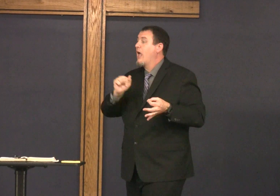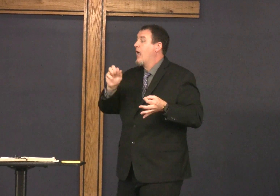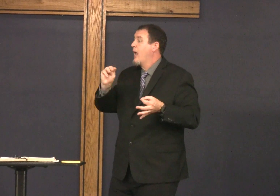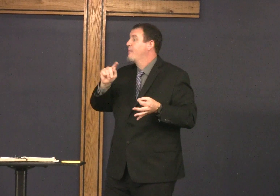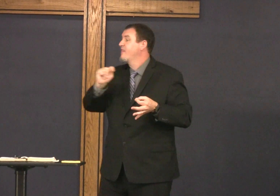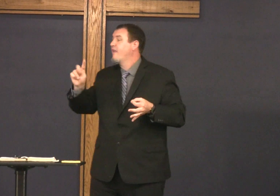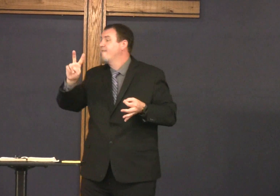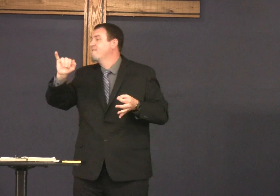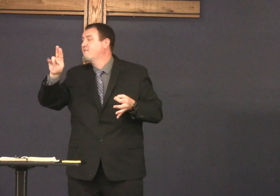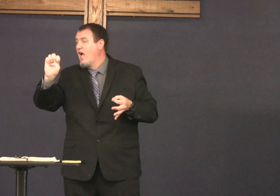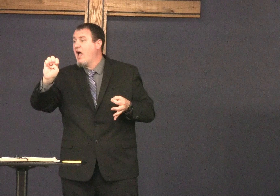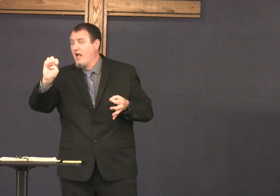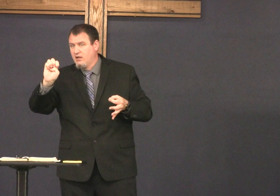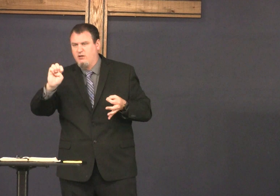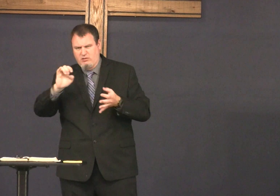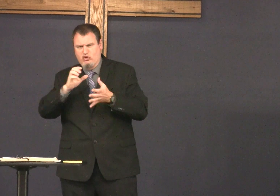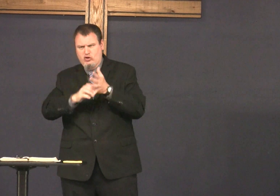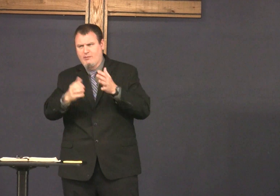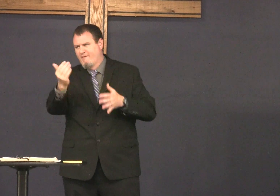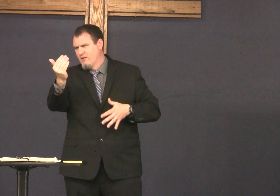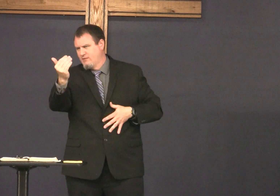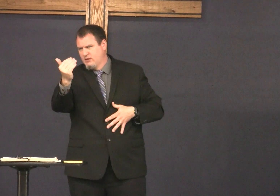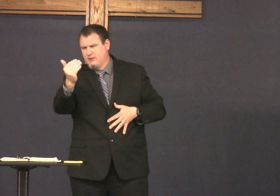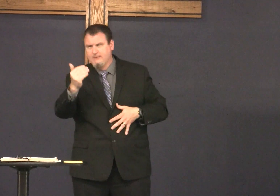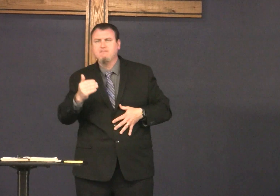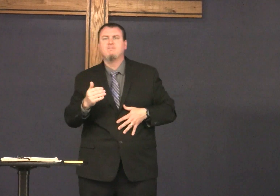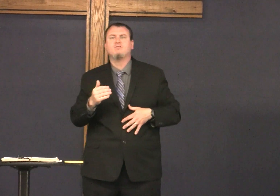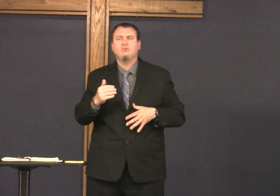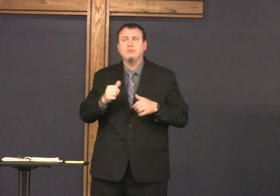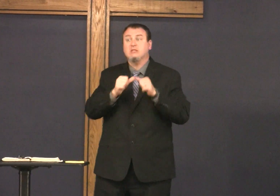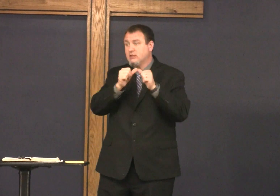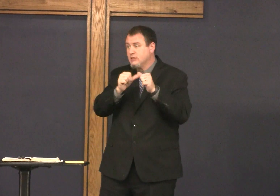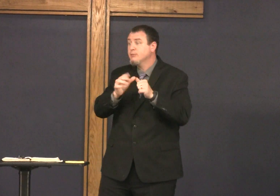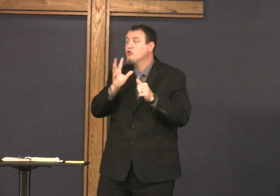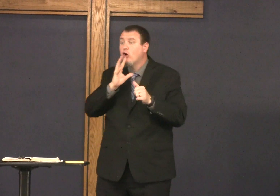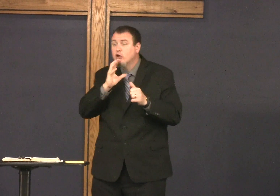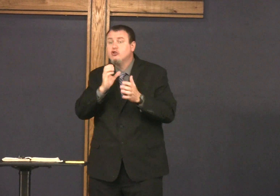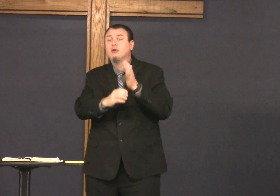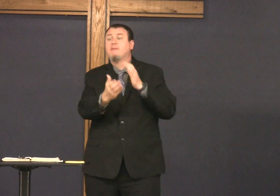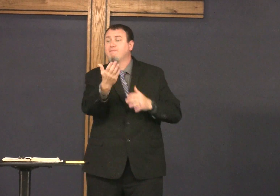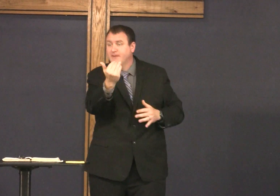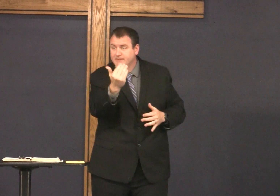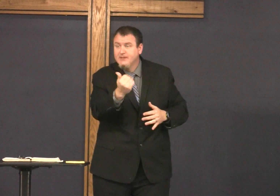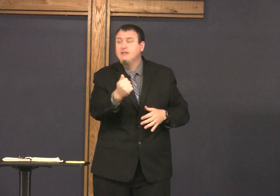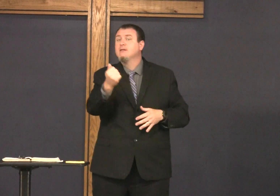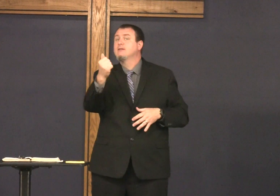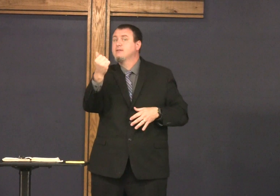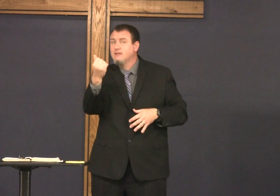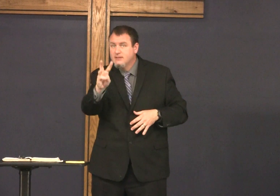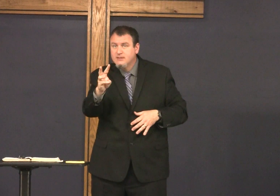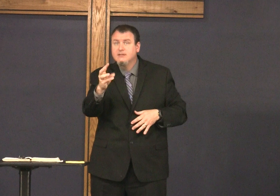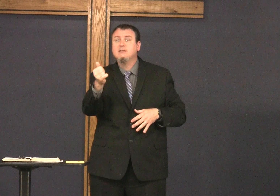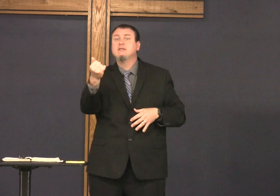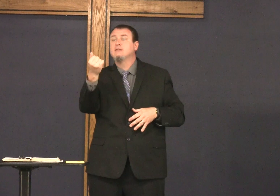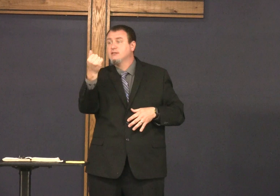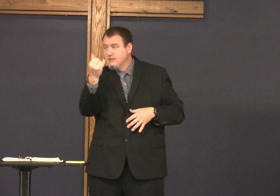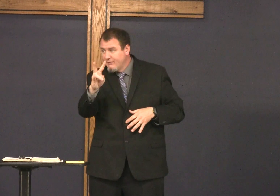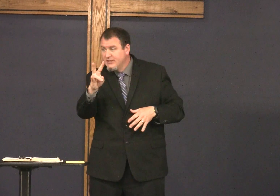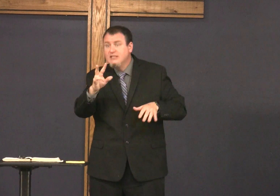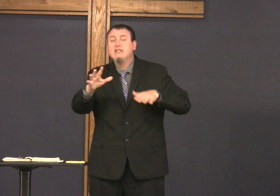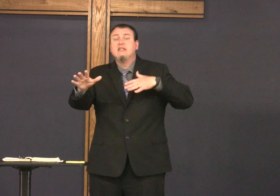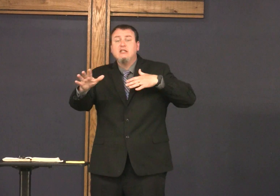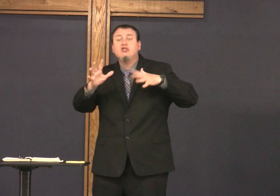and he said I am the vine in John chapter 15. and he continues in John chapter 15 in verses